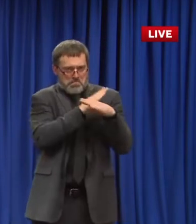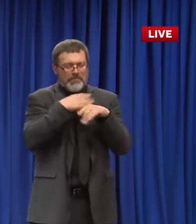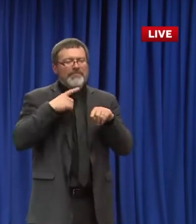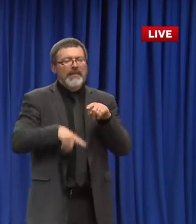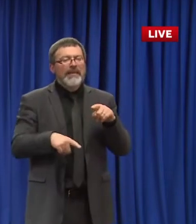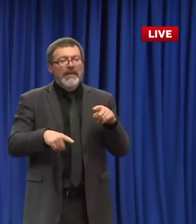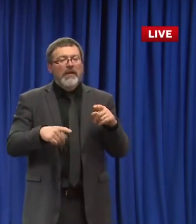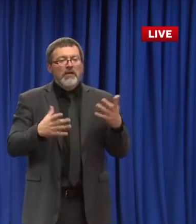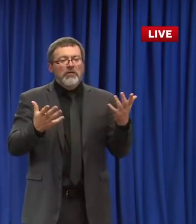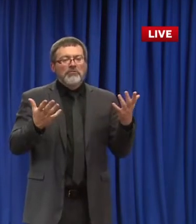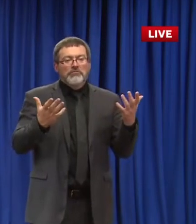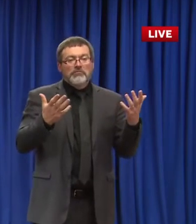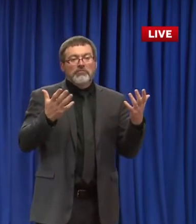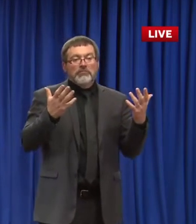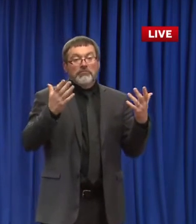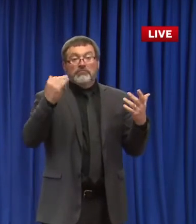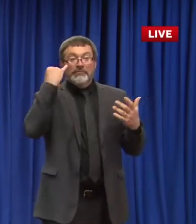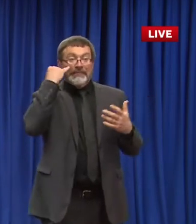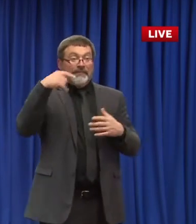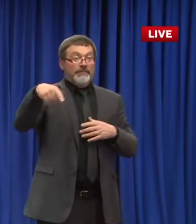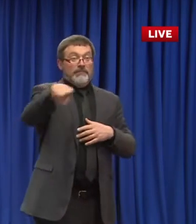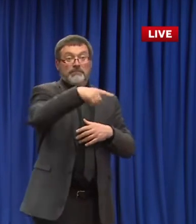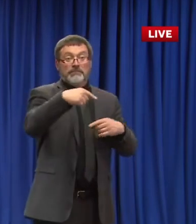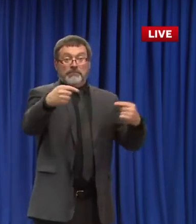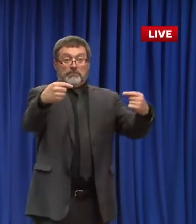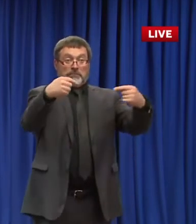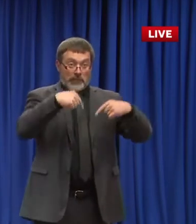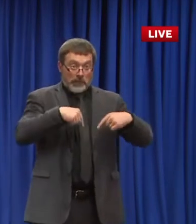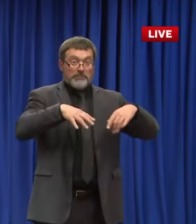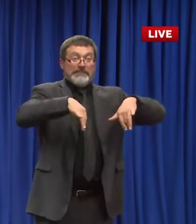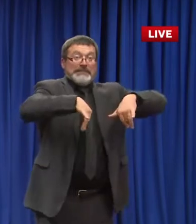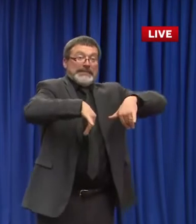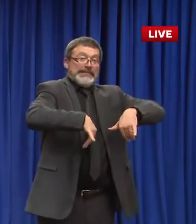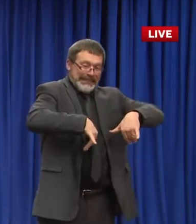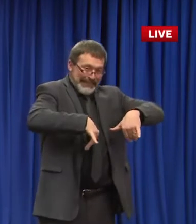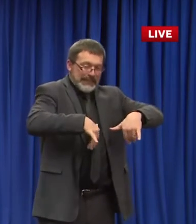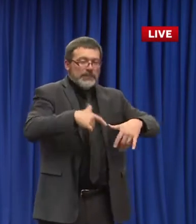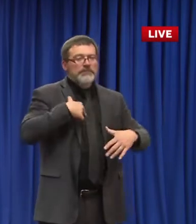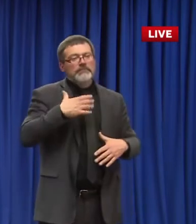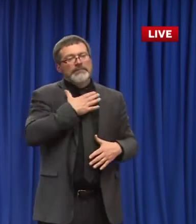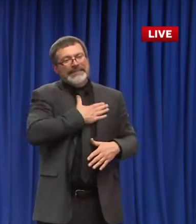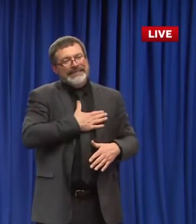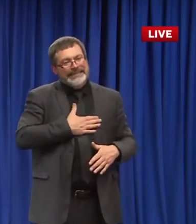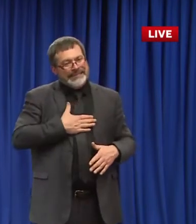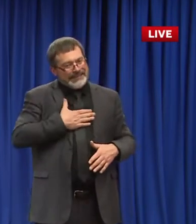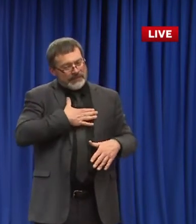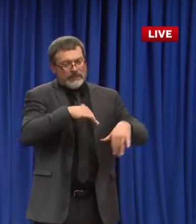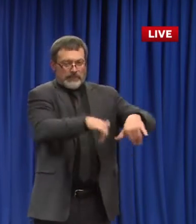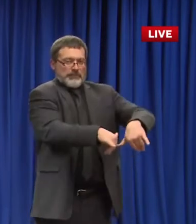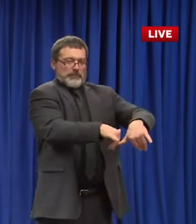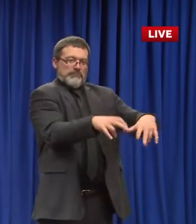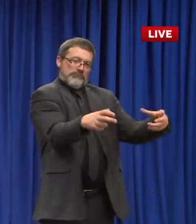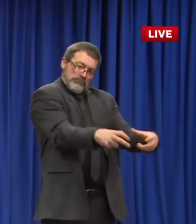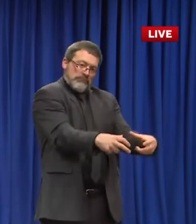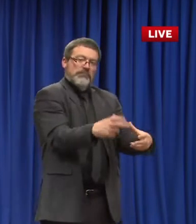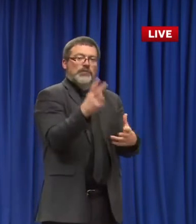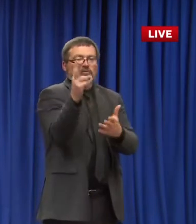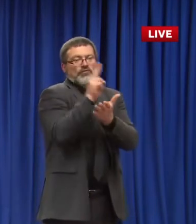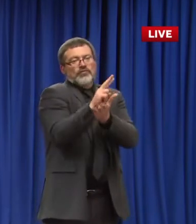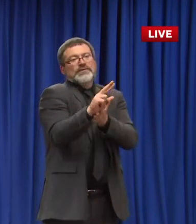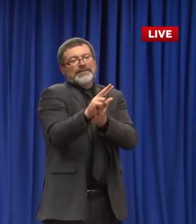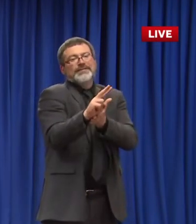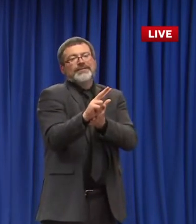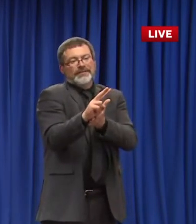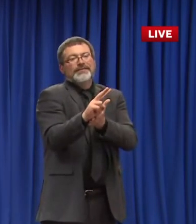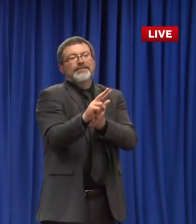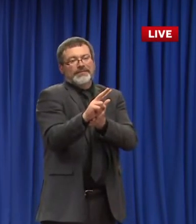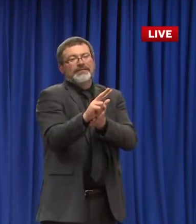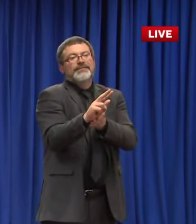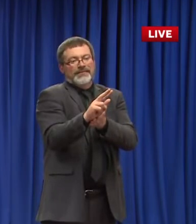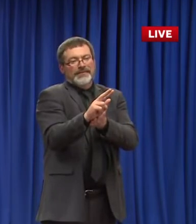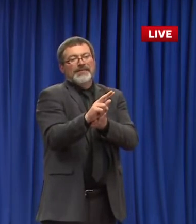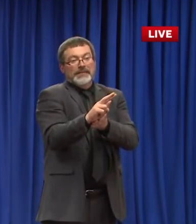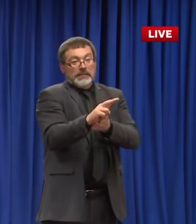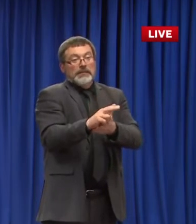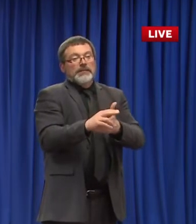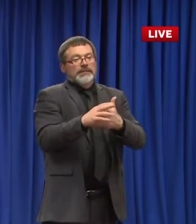WE KNOW A LOT OF FOLKS ARE MASSACHUSETTS MAY BE COMING UP FOR THIS WEEKEND IF THEY’RE HERE FOR A LONG TERM STAY WE DO REQUIRE THAT THEY ARE ASKING I SHOULD SAY THAT DO A CORN TO A